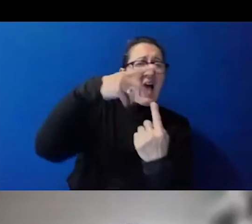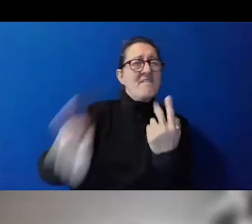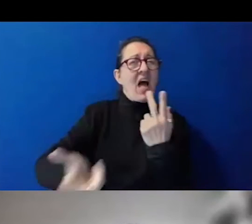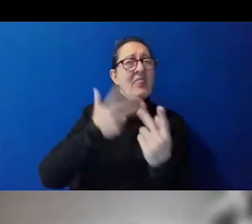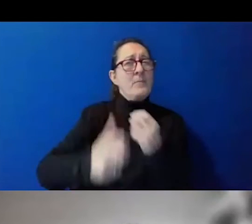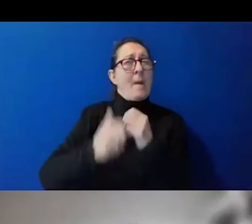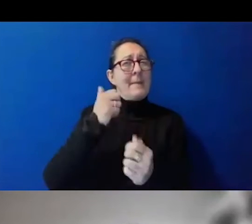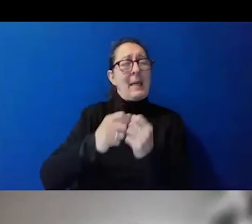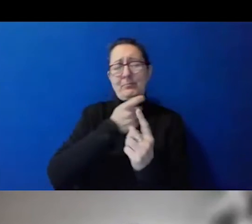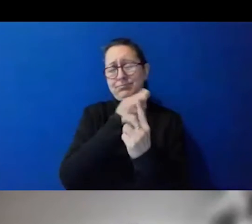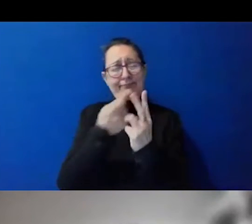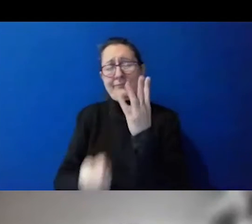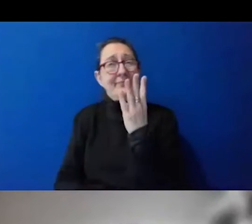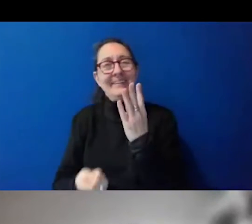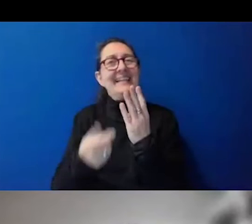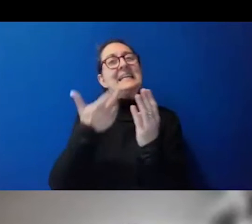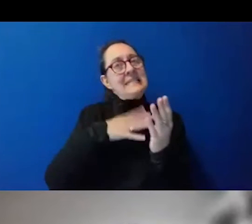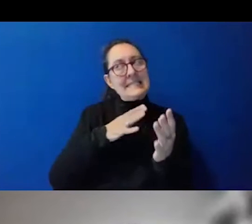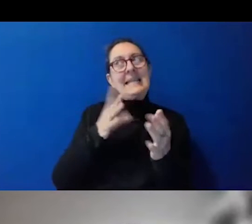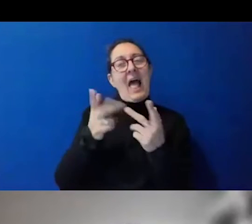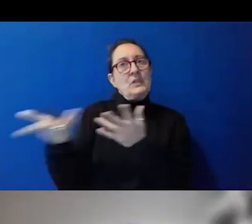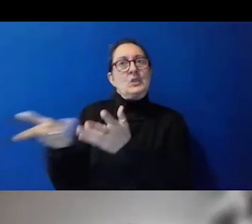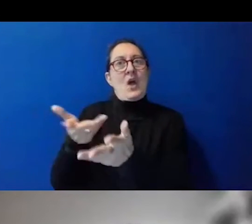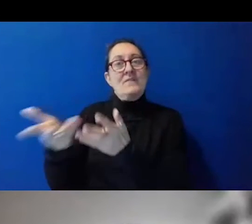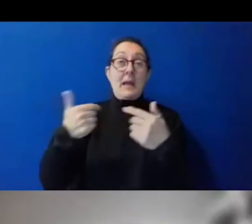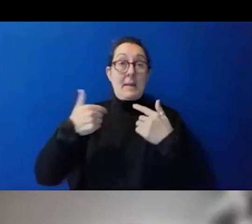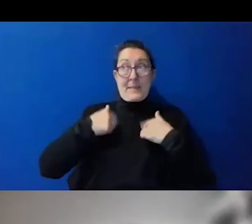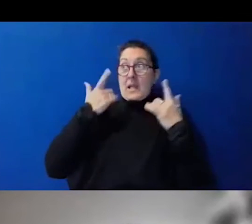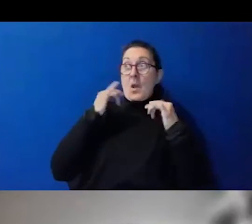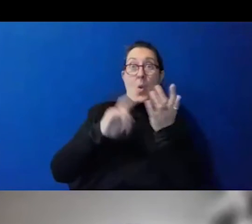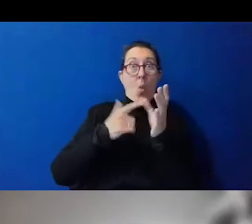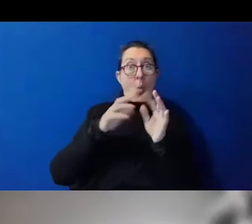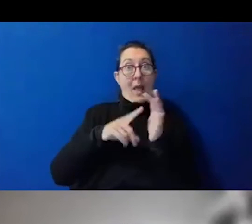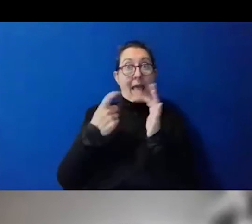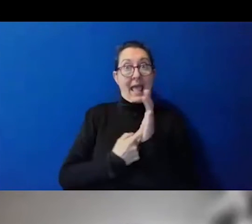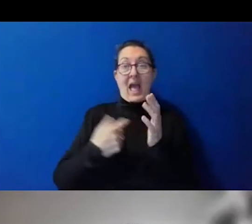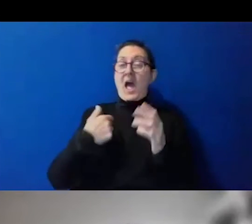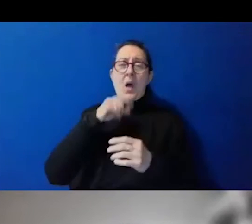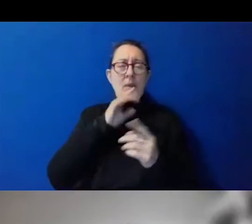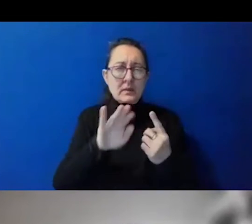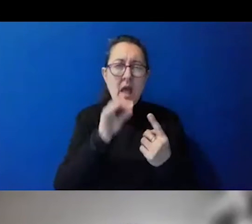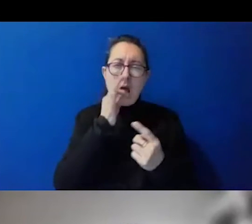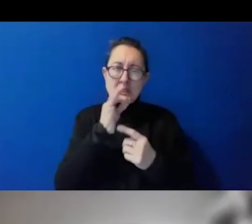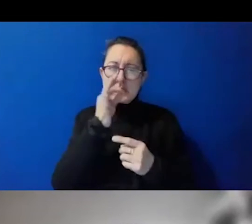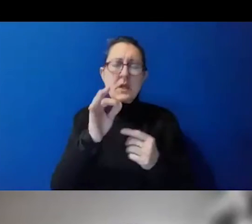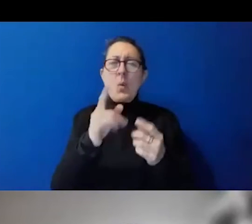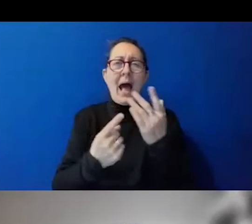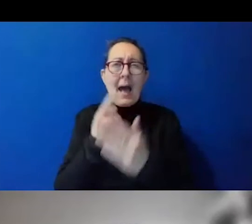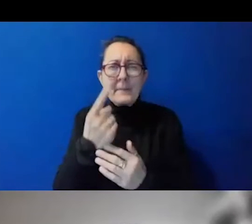when the lawyers are talking to you and and when I'm in legal mode I'll be asking questions like okay and then what happened and what happened after that and 5 years ago did that happen as